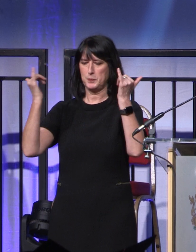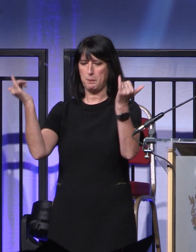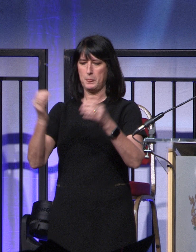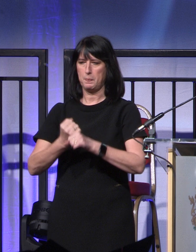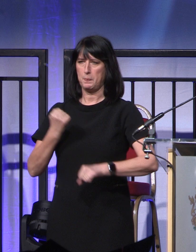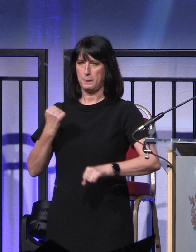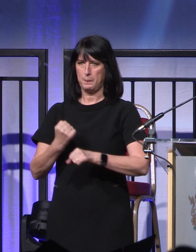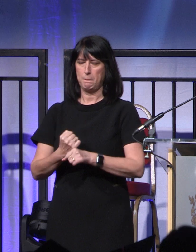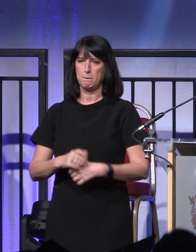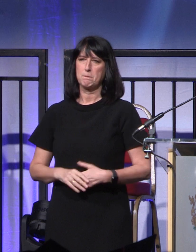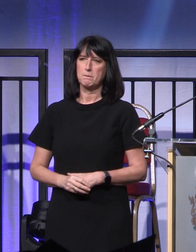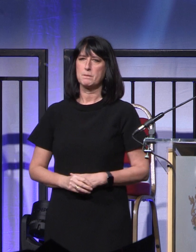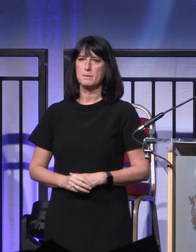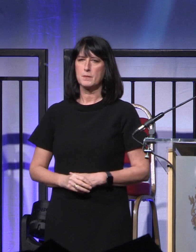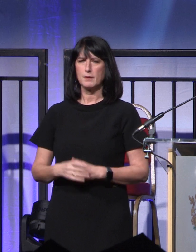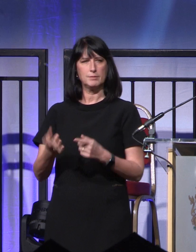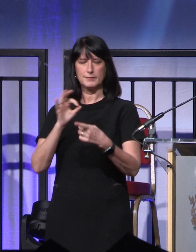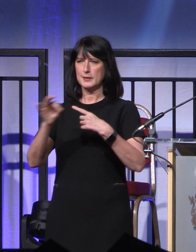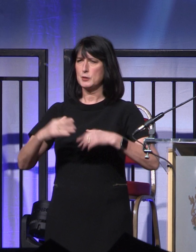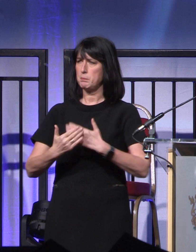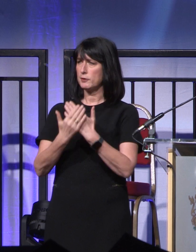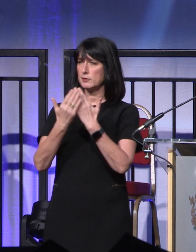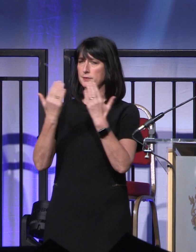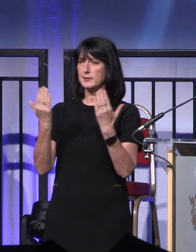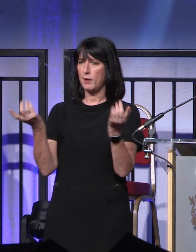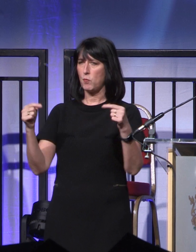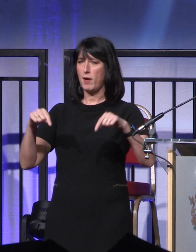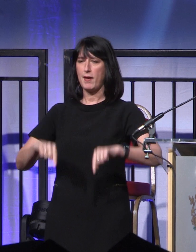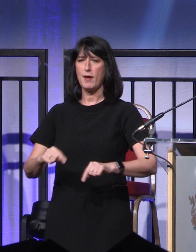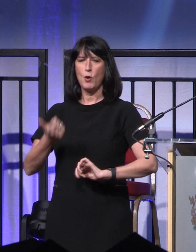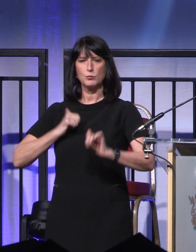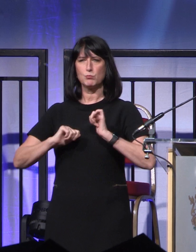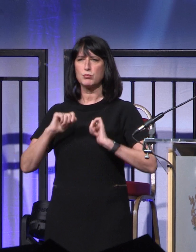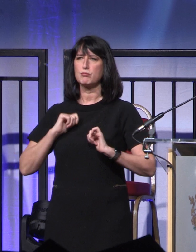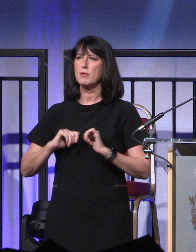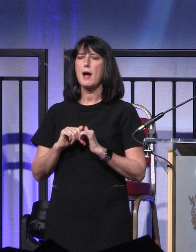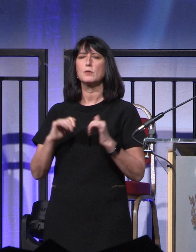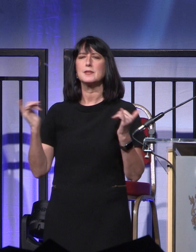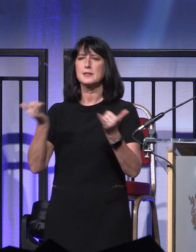this special day we are here to proudly celebrate the achievements of our